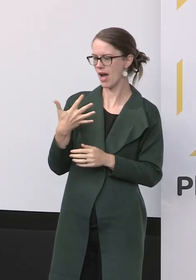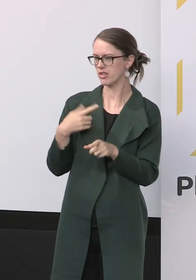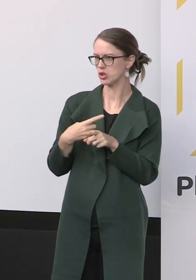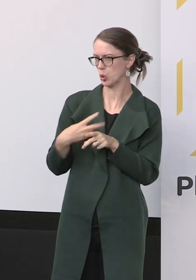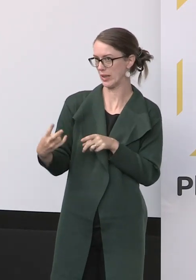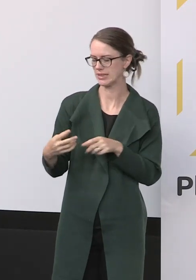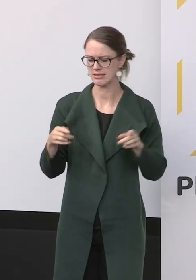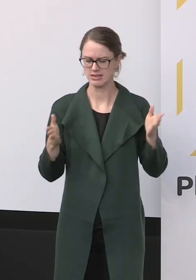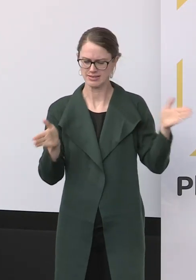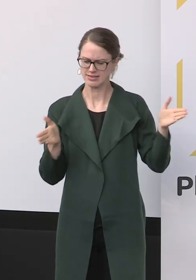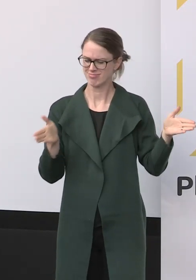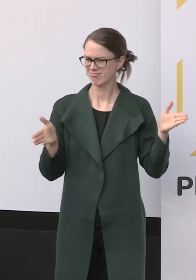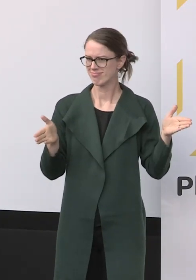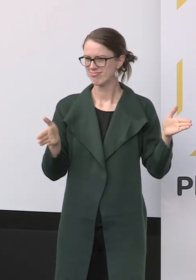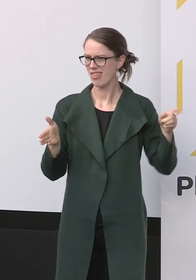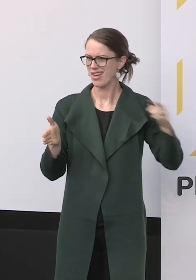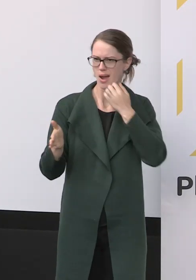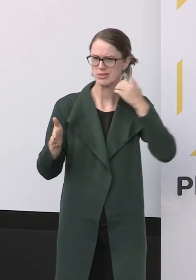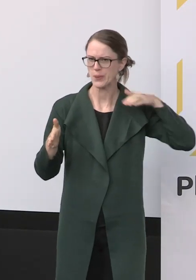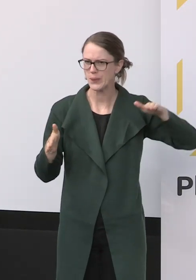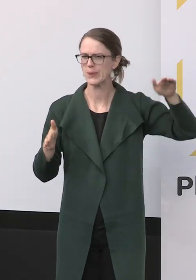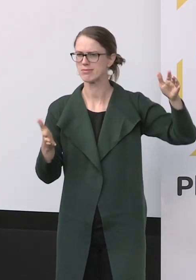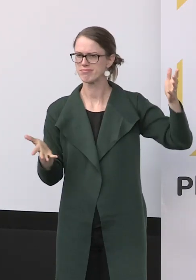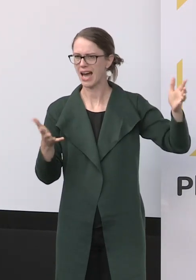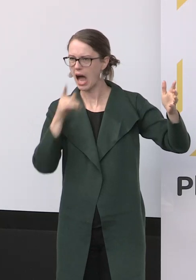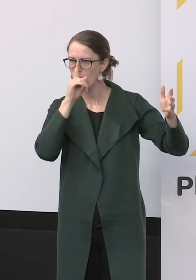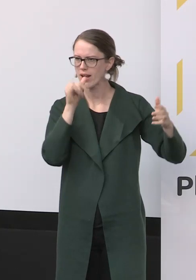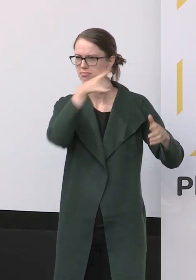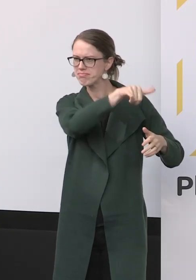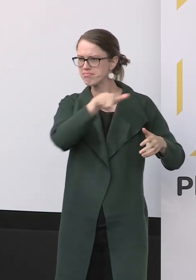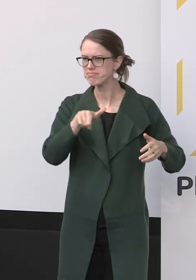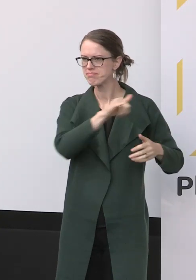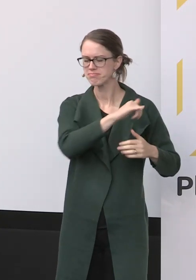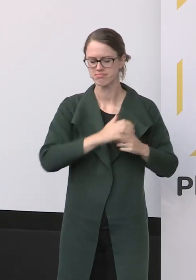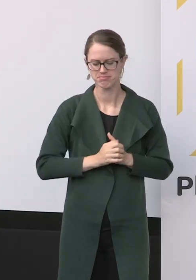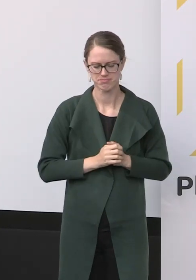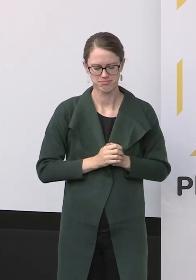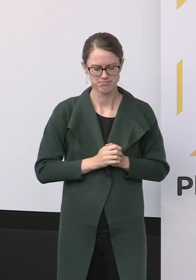two weeks, for example, whereas we've had five or something like that. You know,